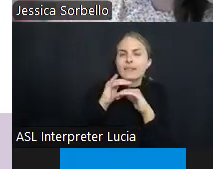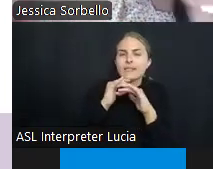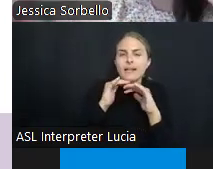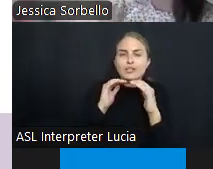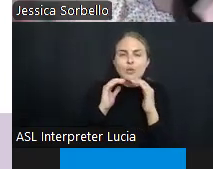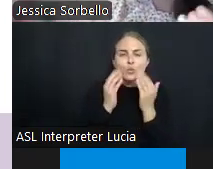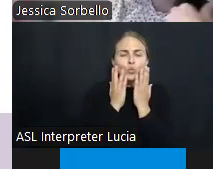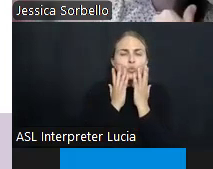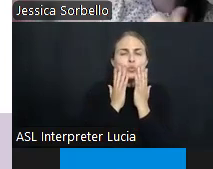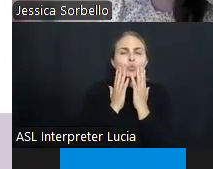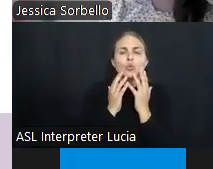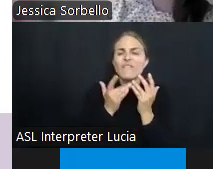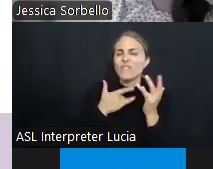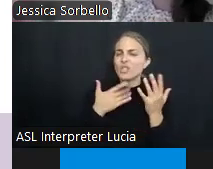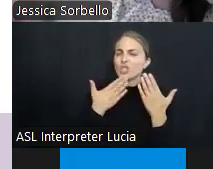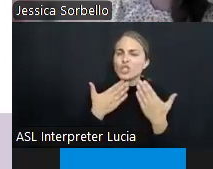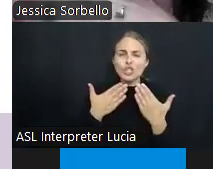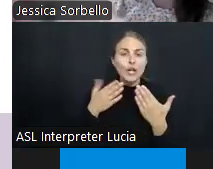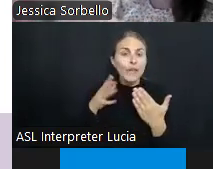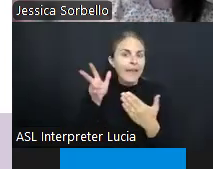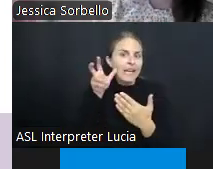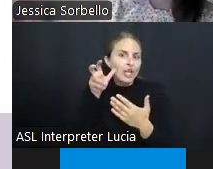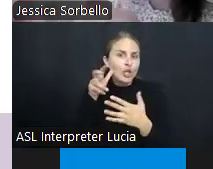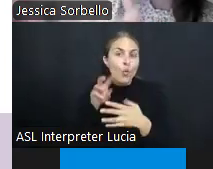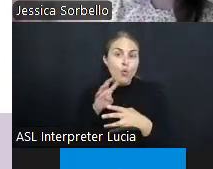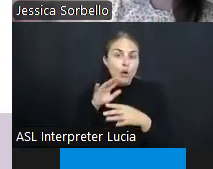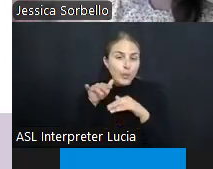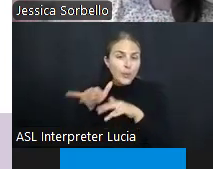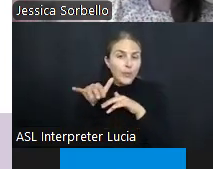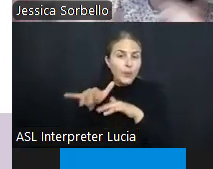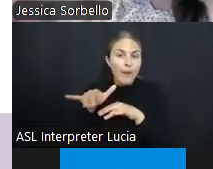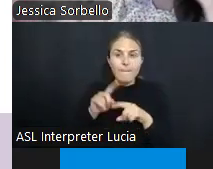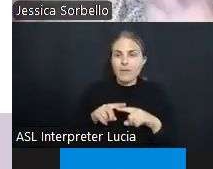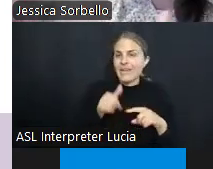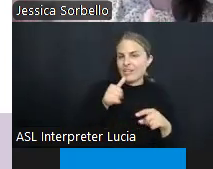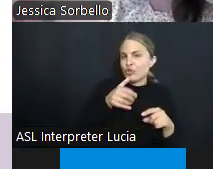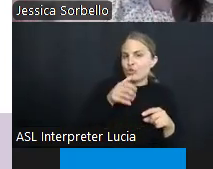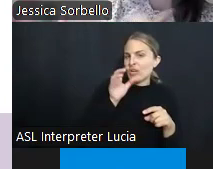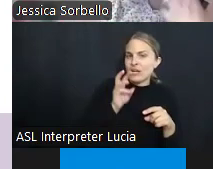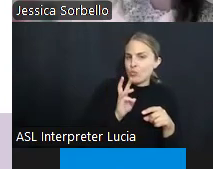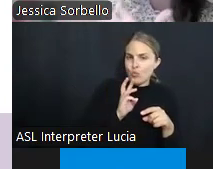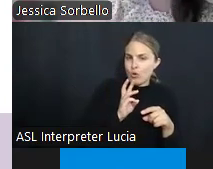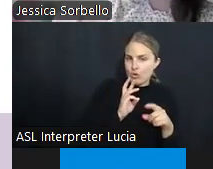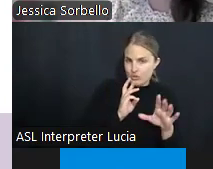asked to use their remaining senses to describe it. The pleasure center lit up to the equivalent of the size of